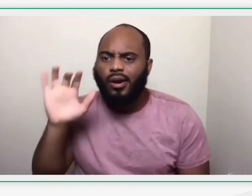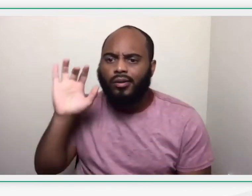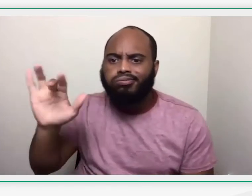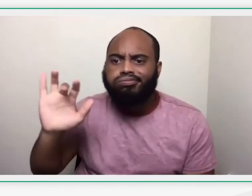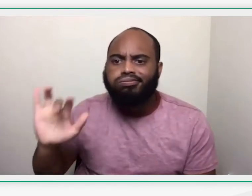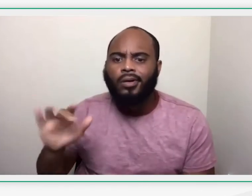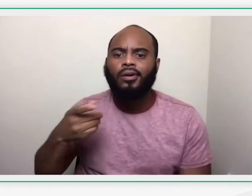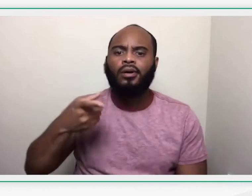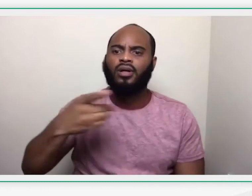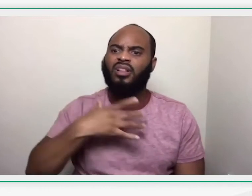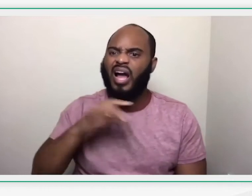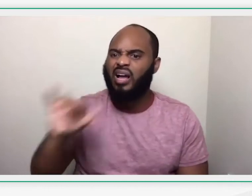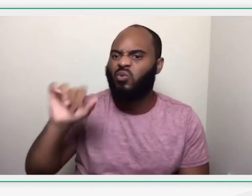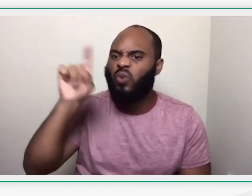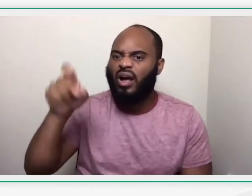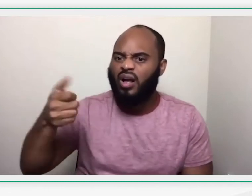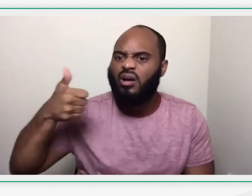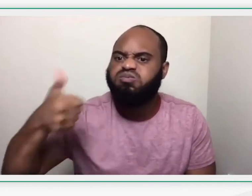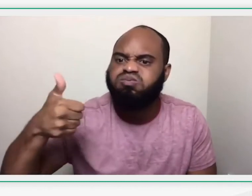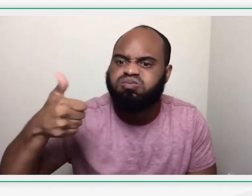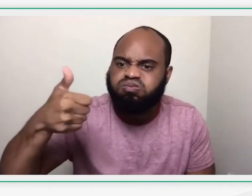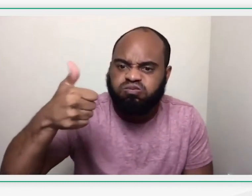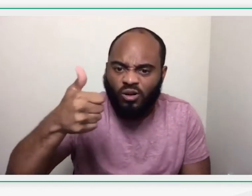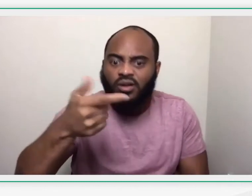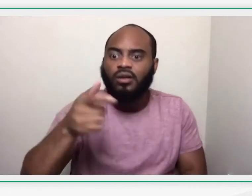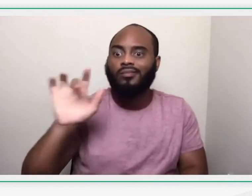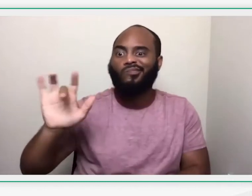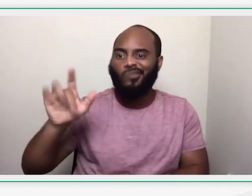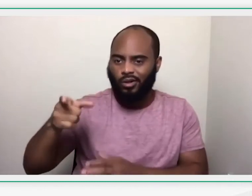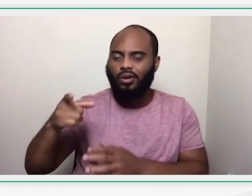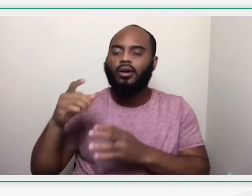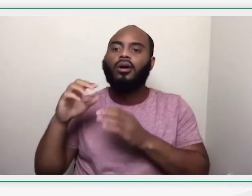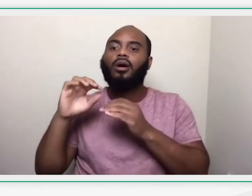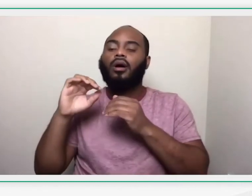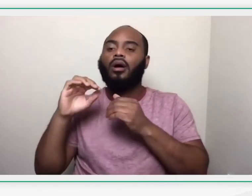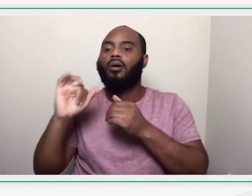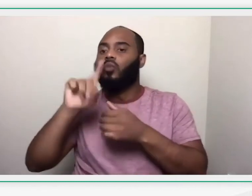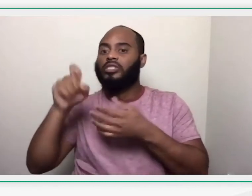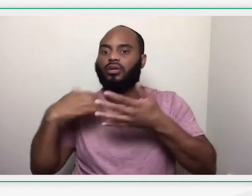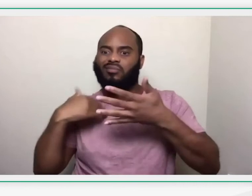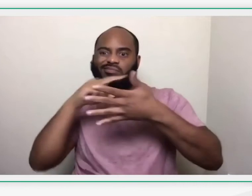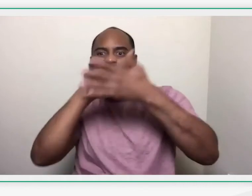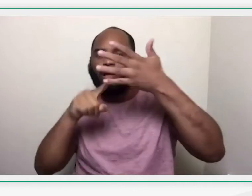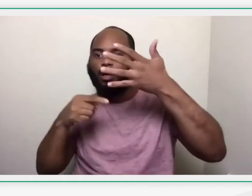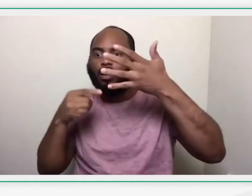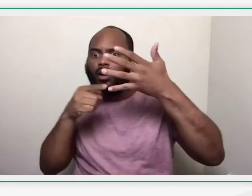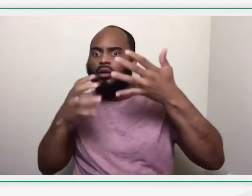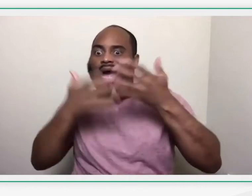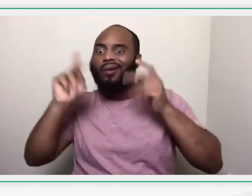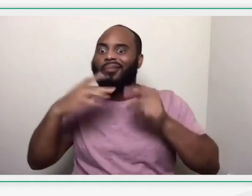Also, if you're in the audience and you see a question asked that you like, in particular, you can upvote it. You can click that you like that question.